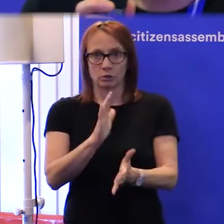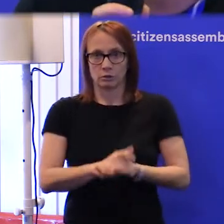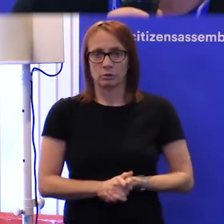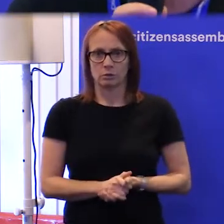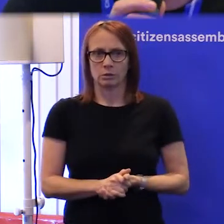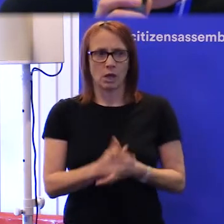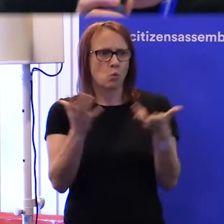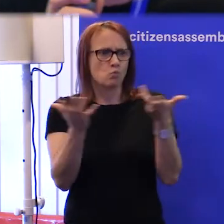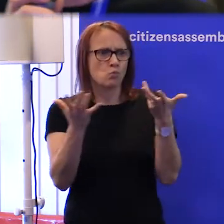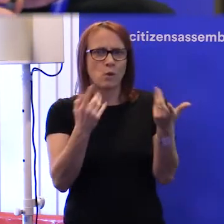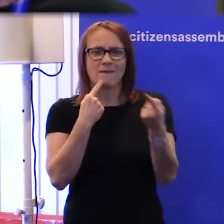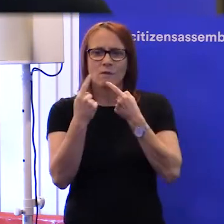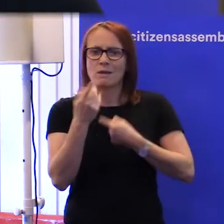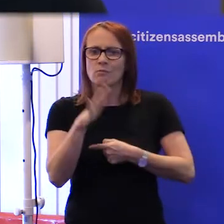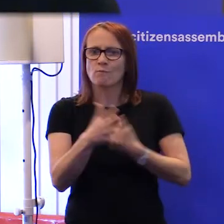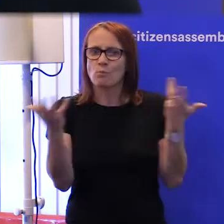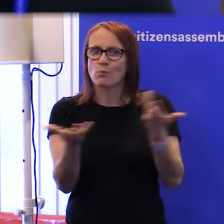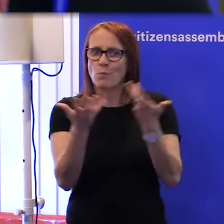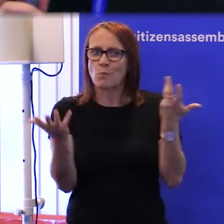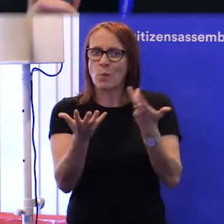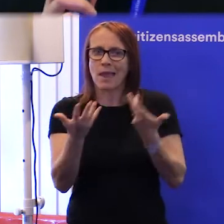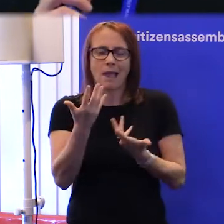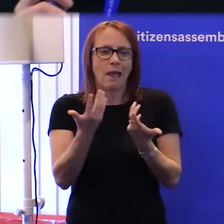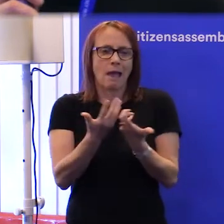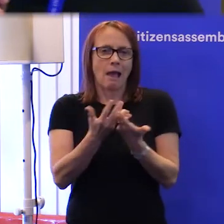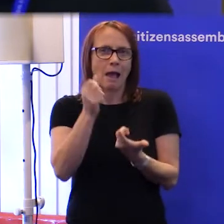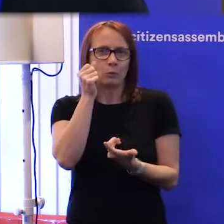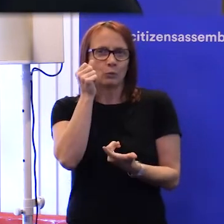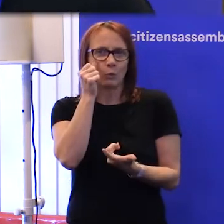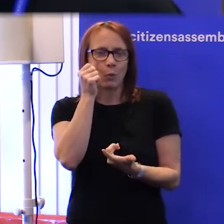are people getting their news now how can you tell that you know there there